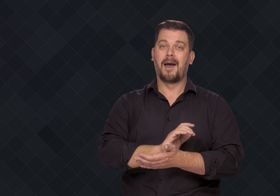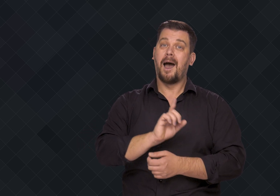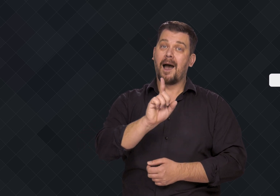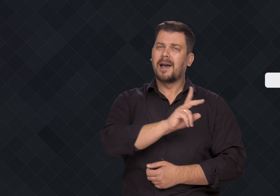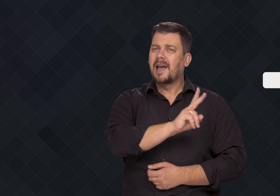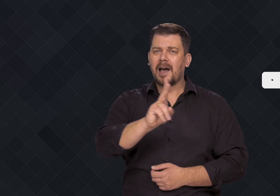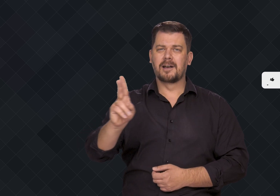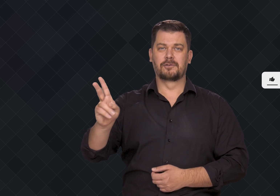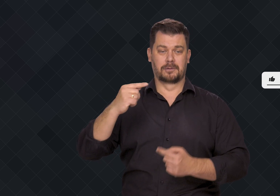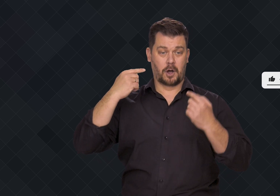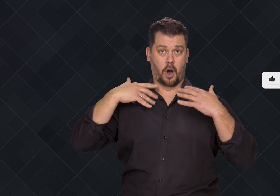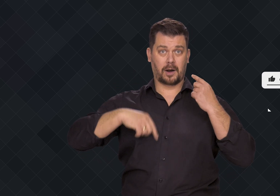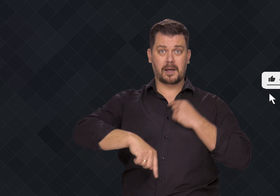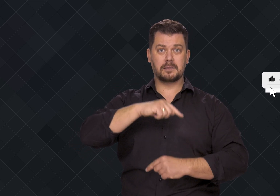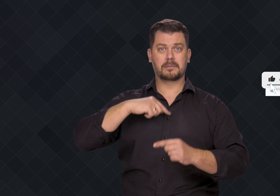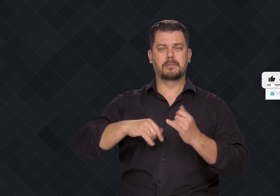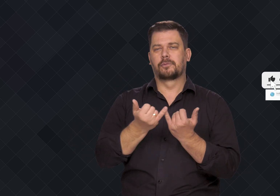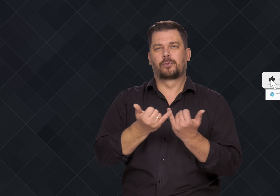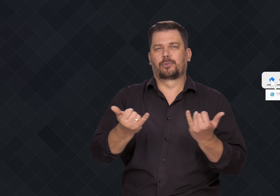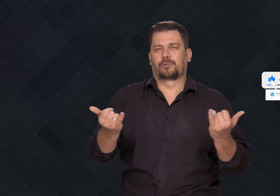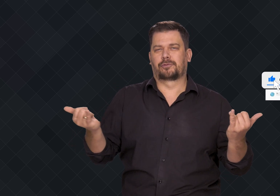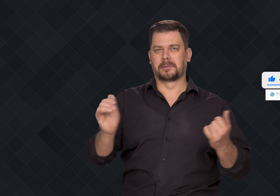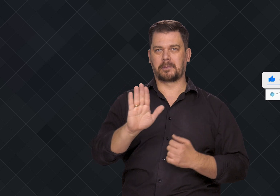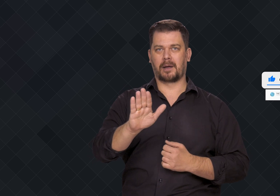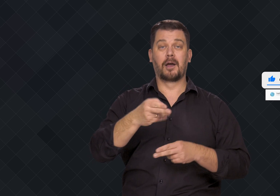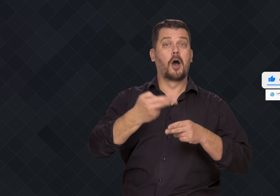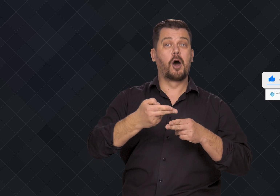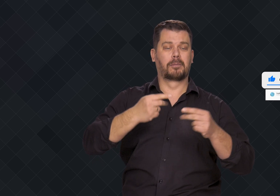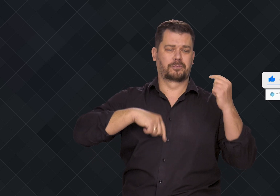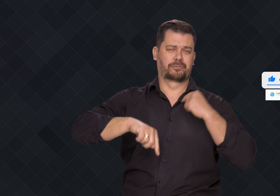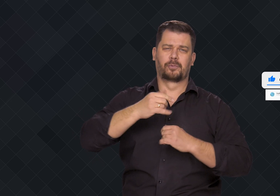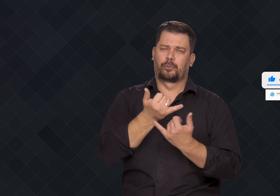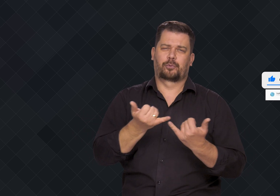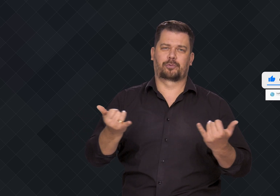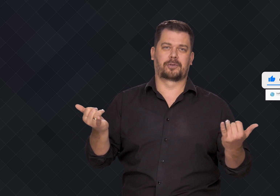Every body is different, and moreover, we have different diseases.